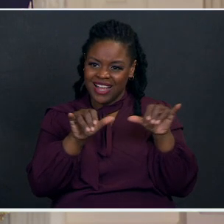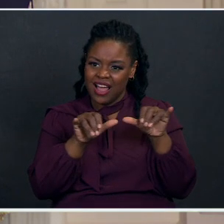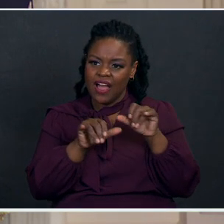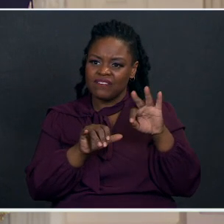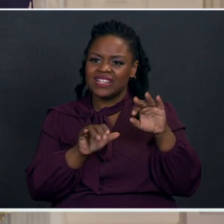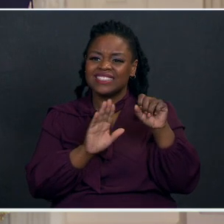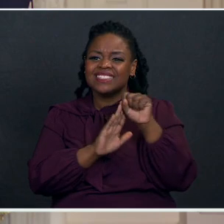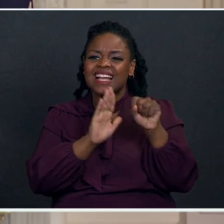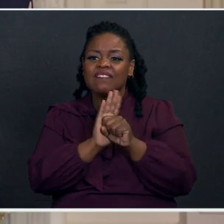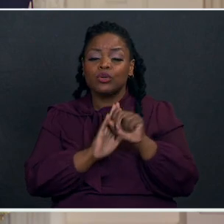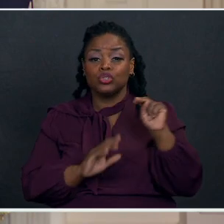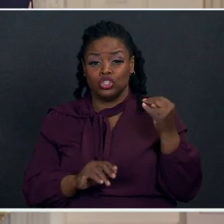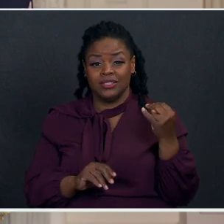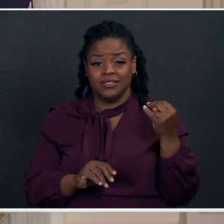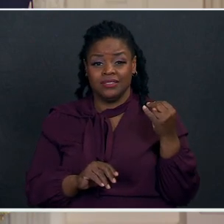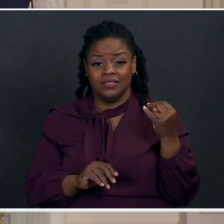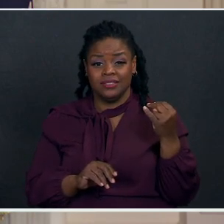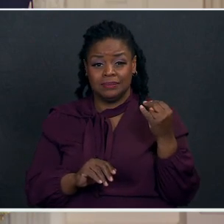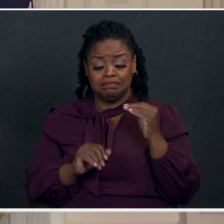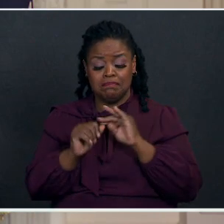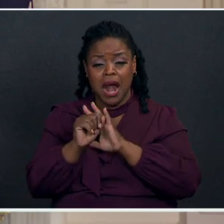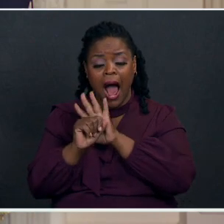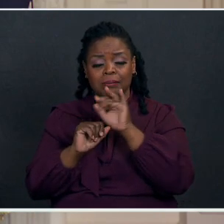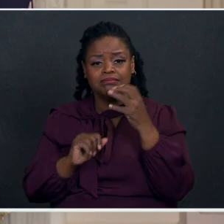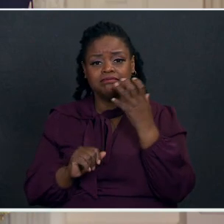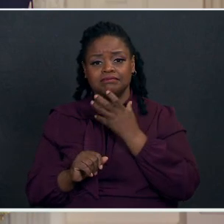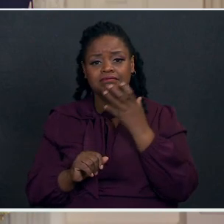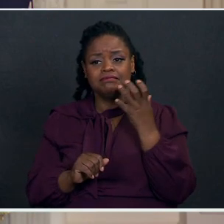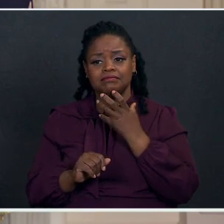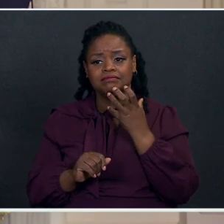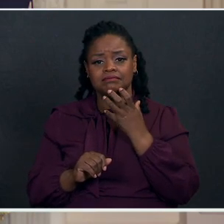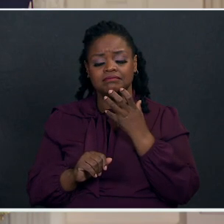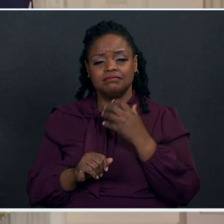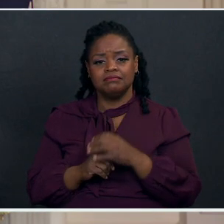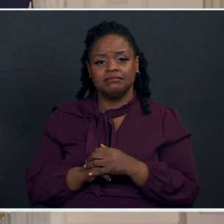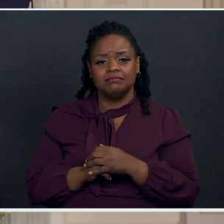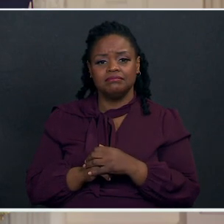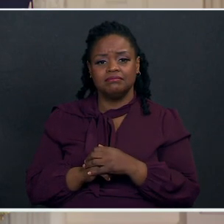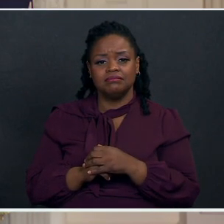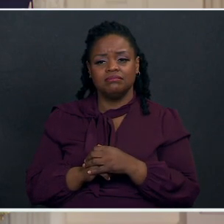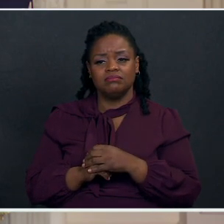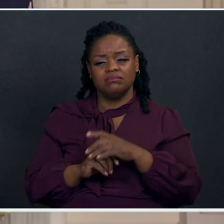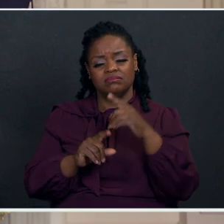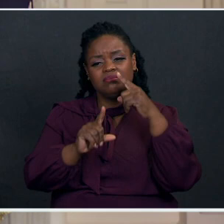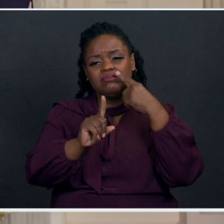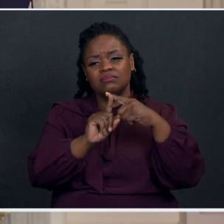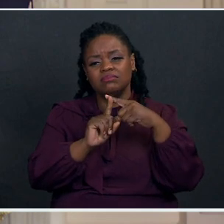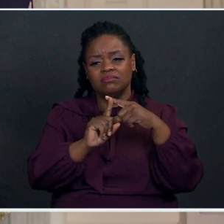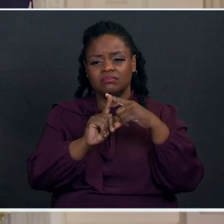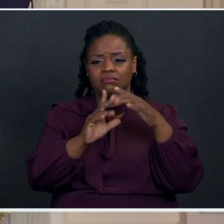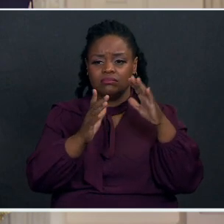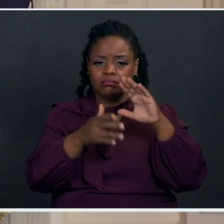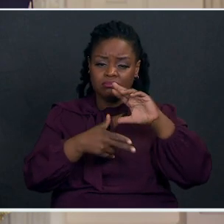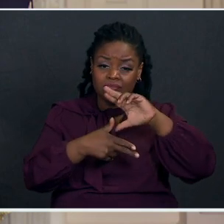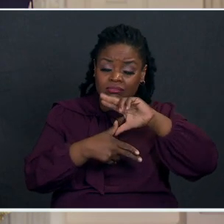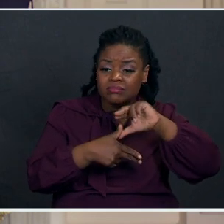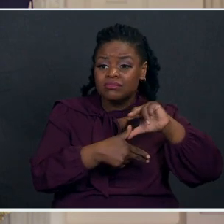More intense and powerful hurricanes and tropical storms pummeled states across the Gulf Coast and along the East Coast --